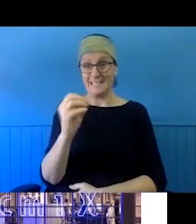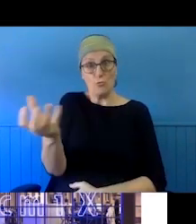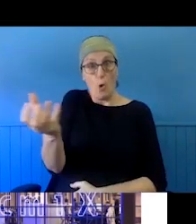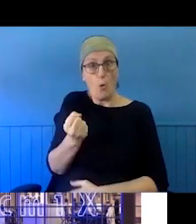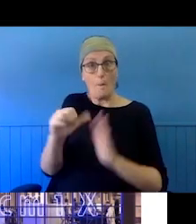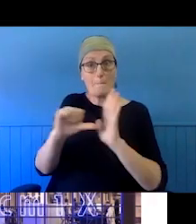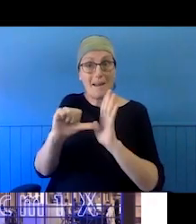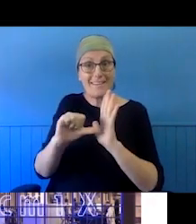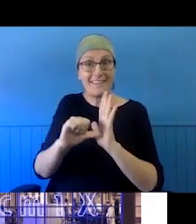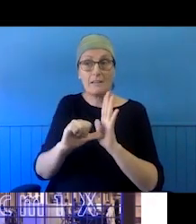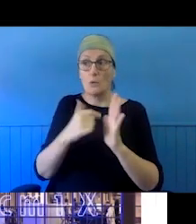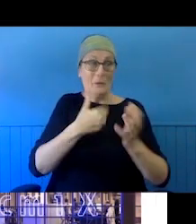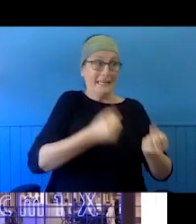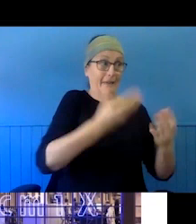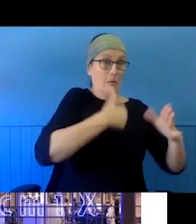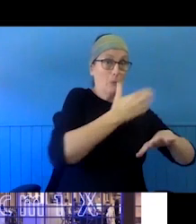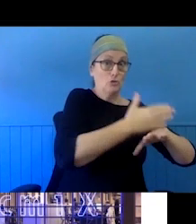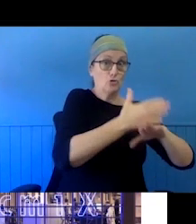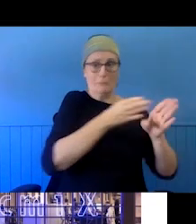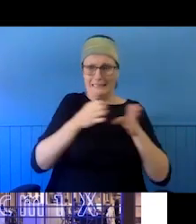know, raising money building a team and a product to the point where we